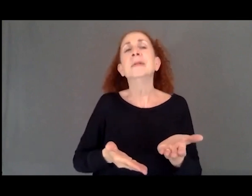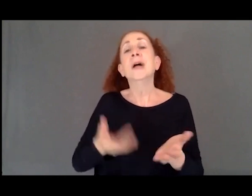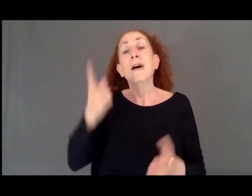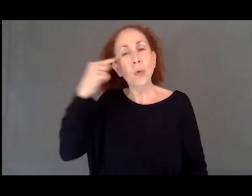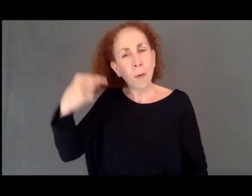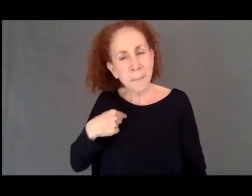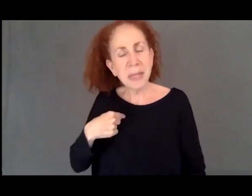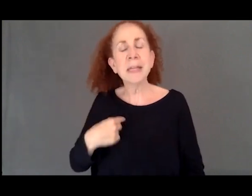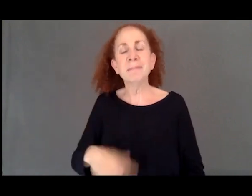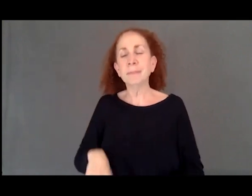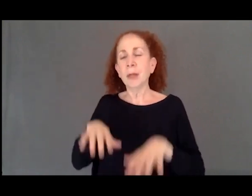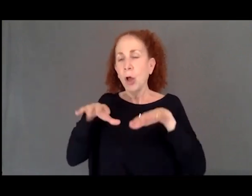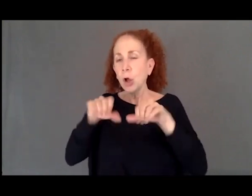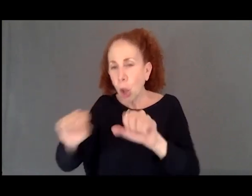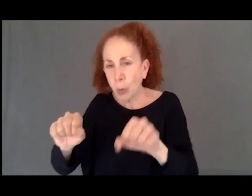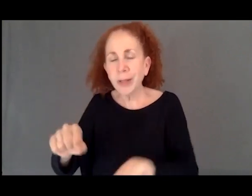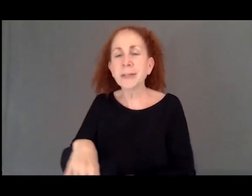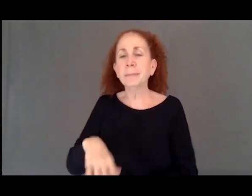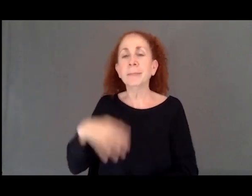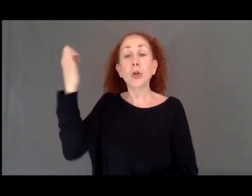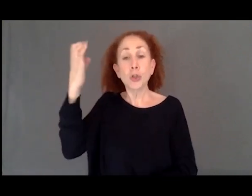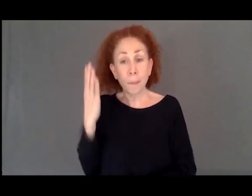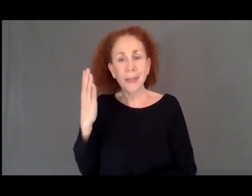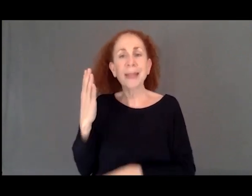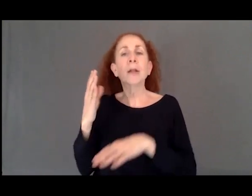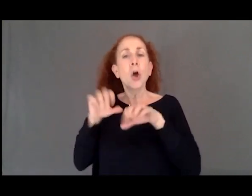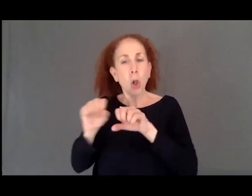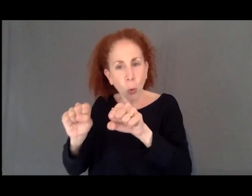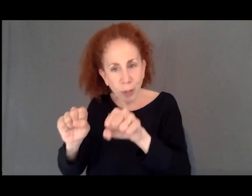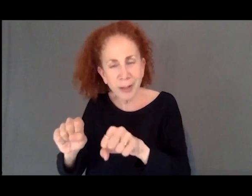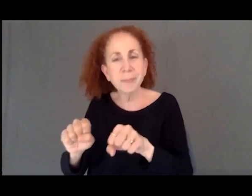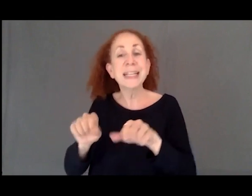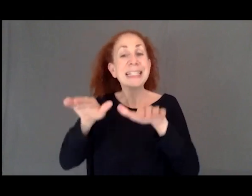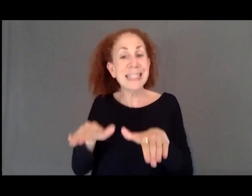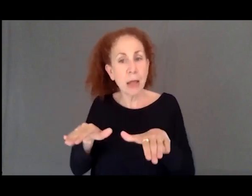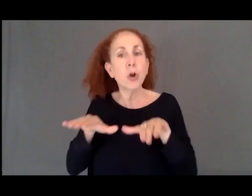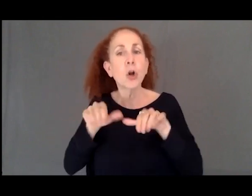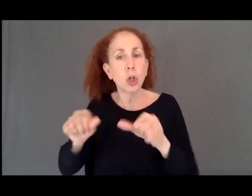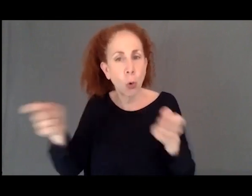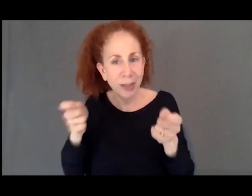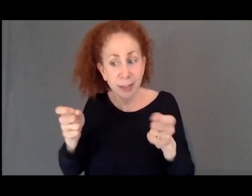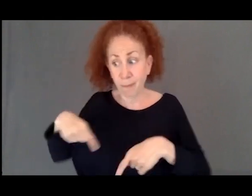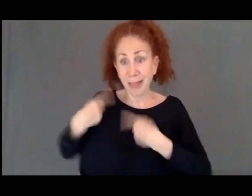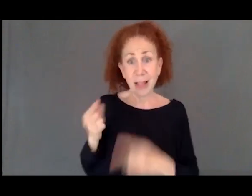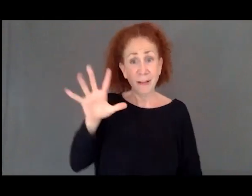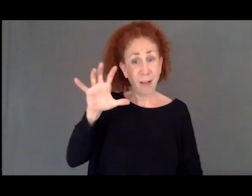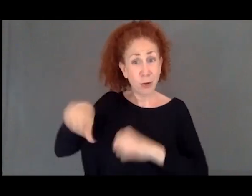and specifically European colonialism, settler colonialism, this time frame that we've been living in for the last half millennia that